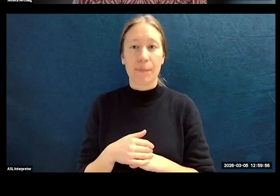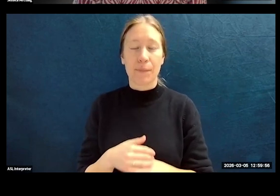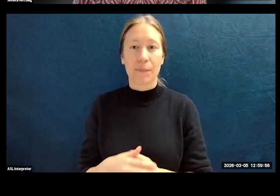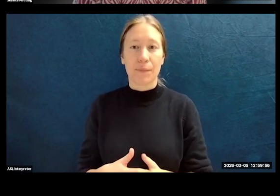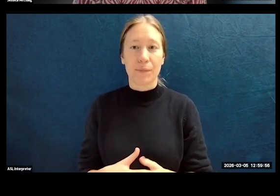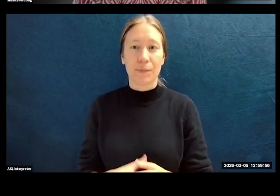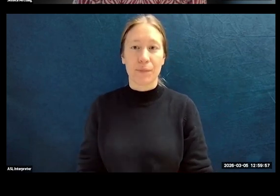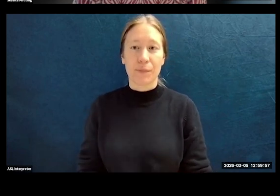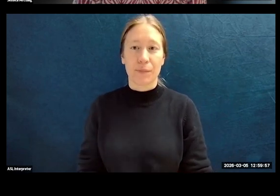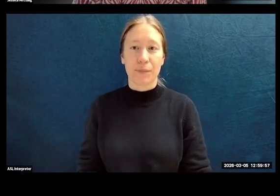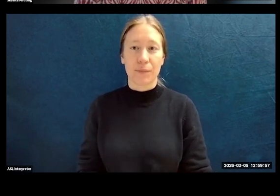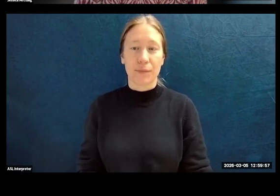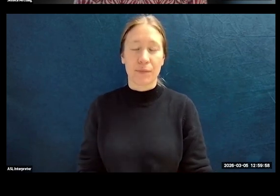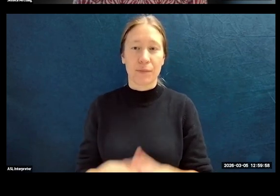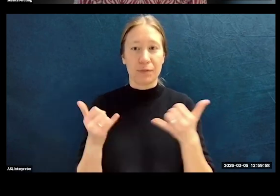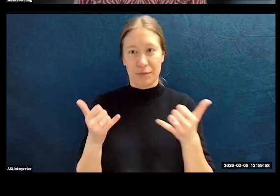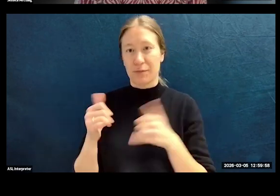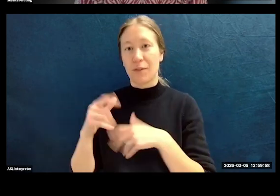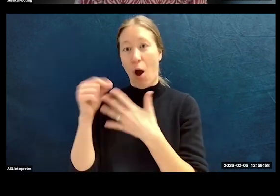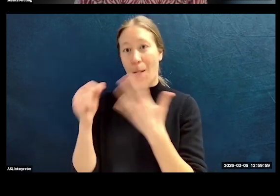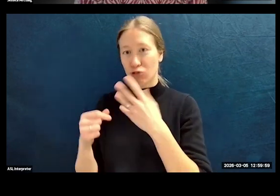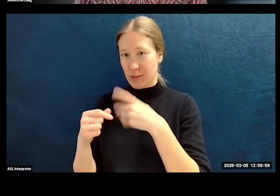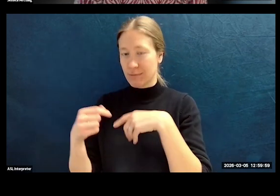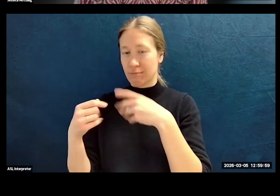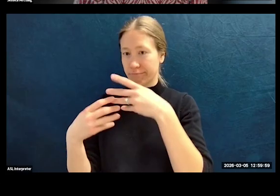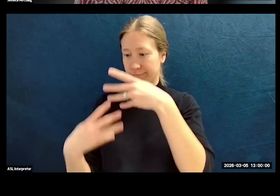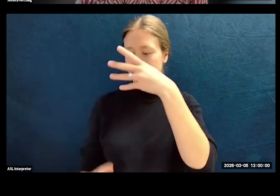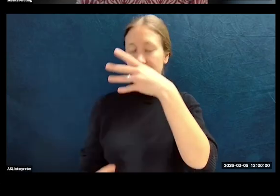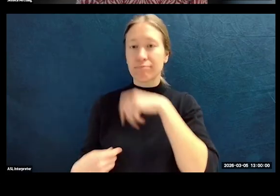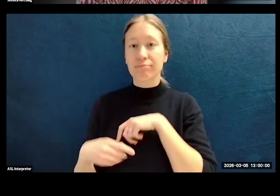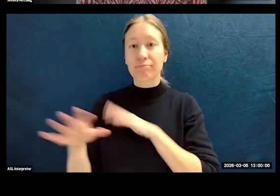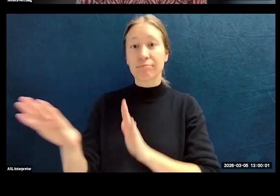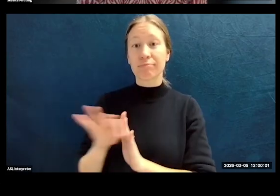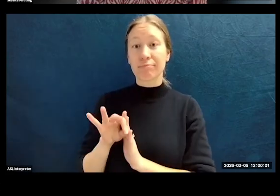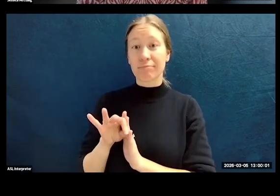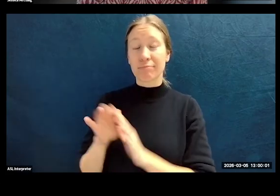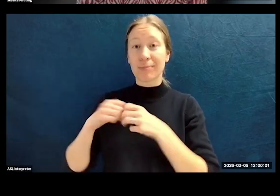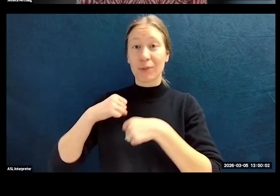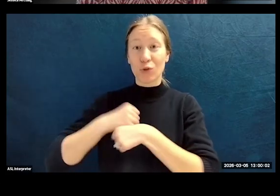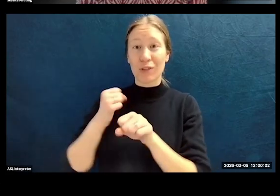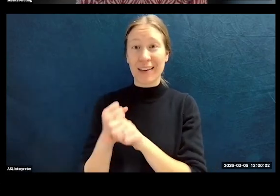Then open the options menu and select Create Tag from selection.